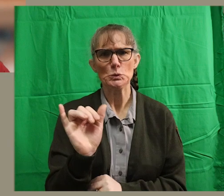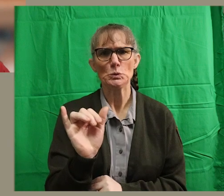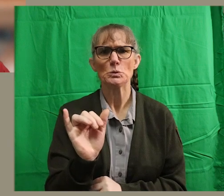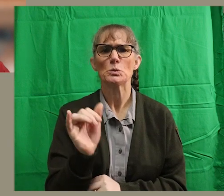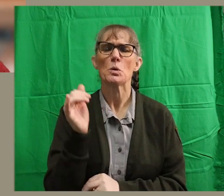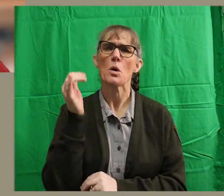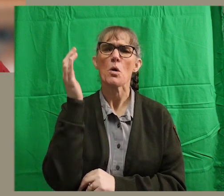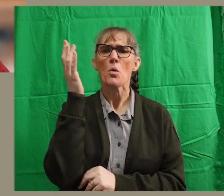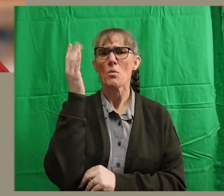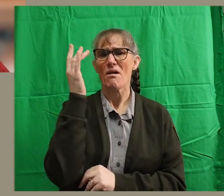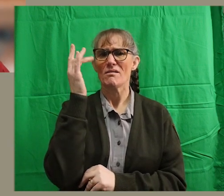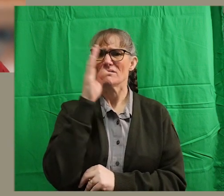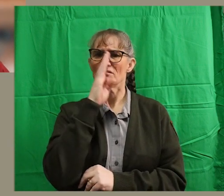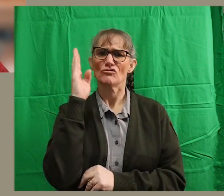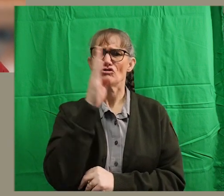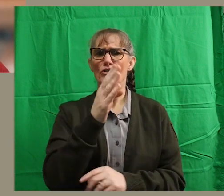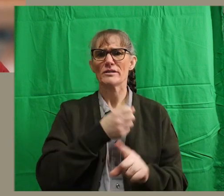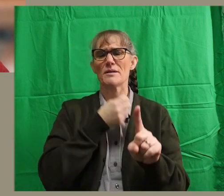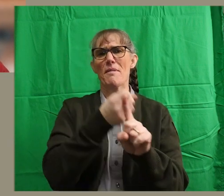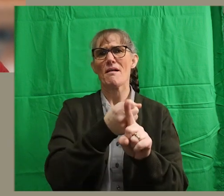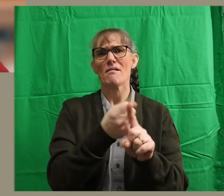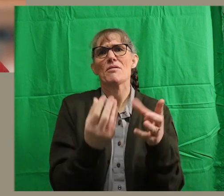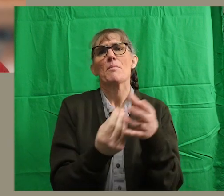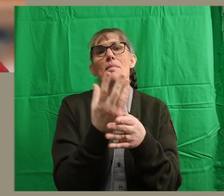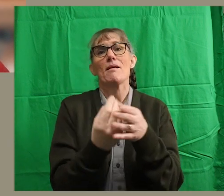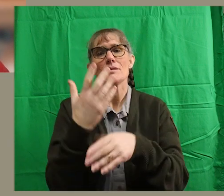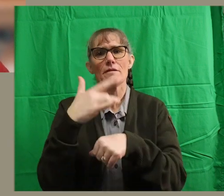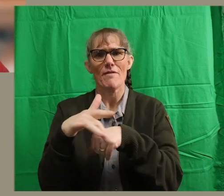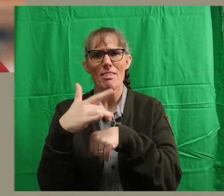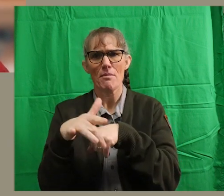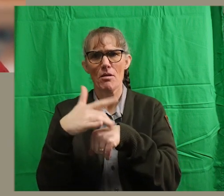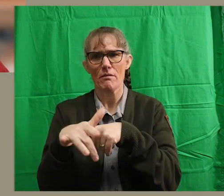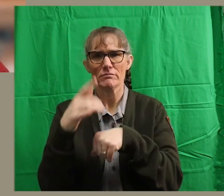is doing at this time because that would have a direct impact on the vegetation available to